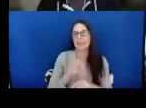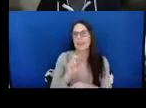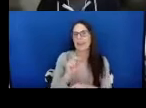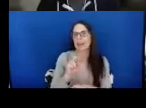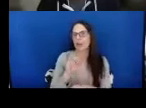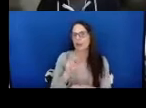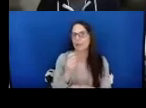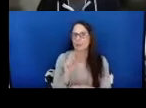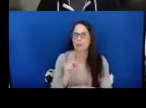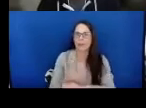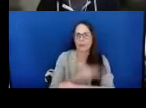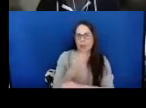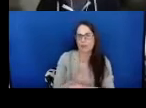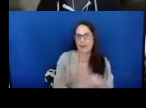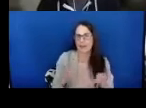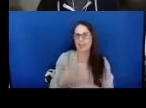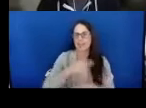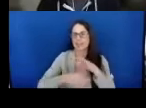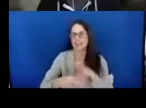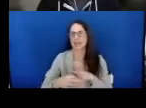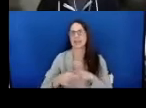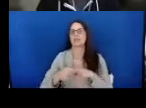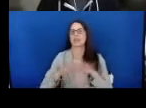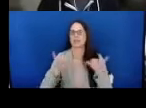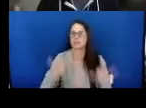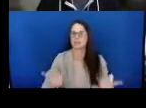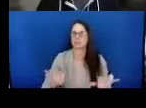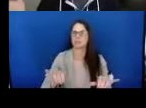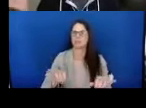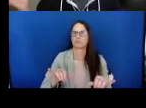time and so State Department 16:23:00 of Education suspended, the number